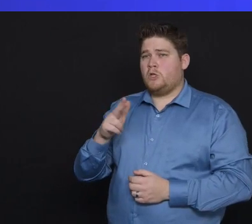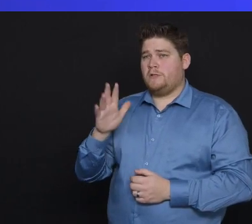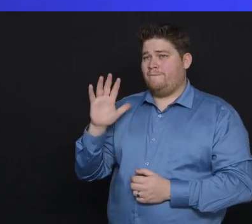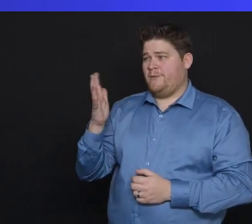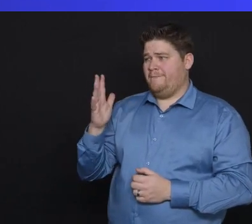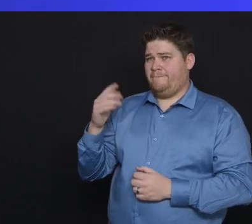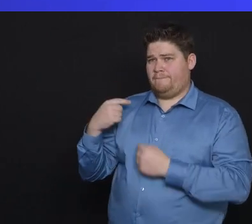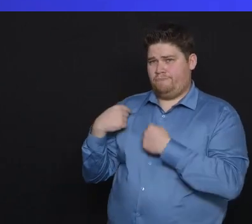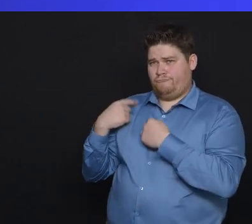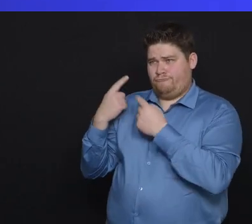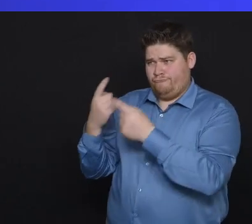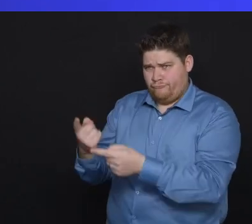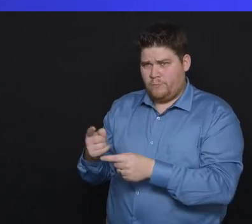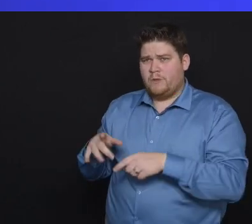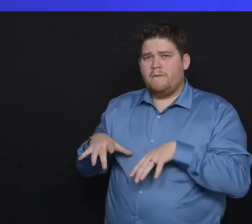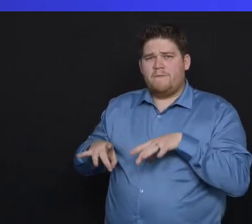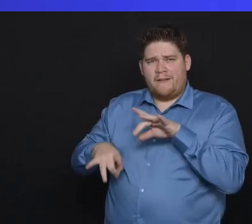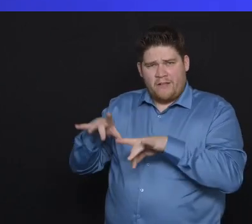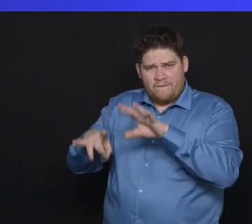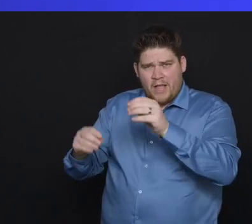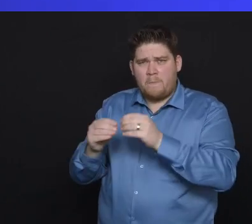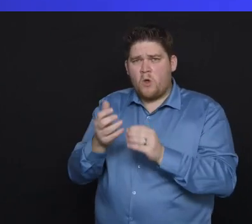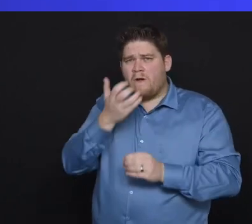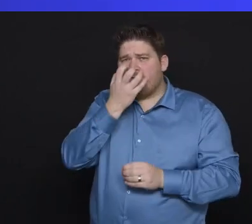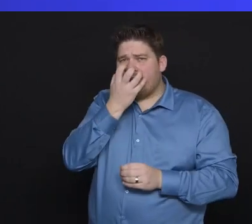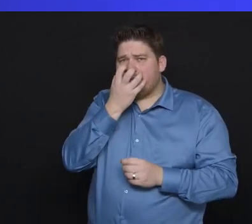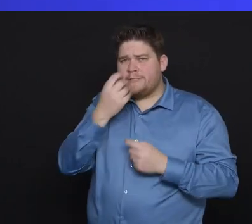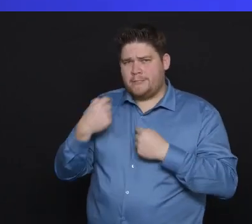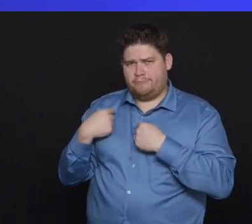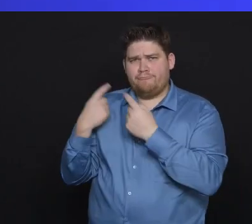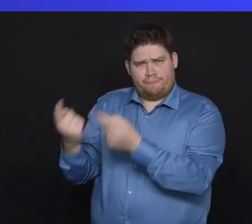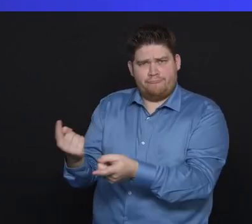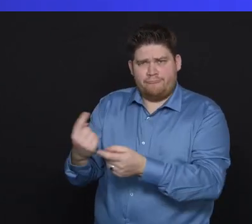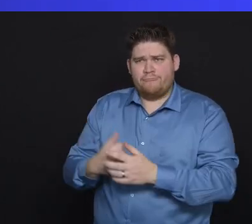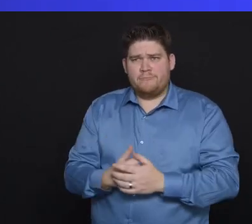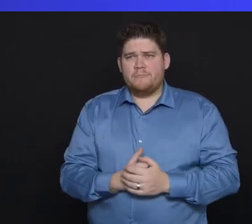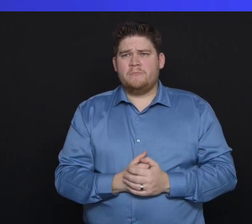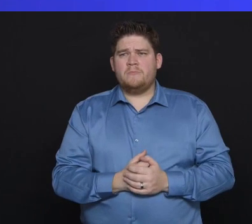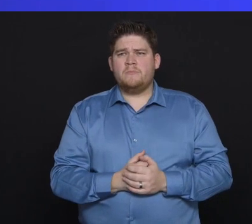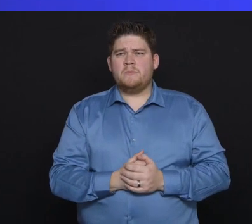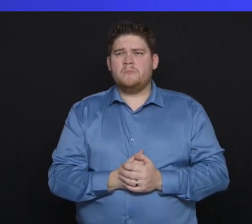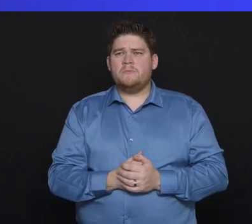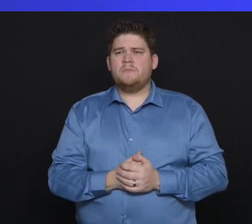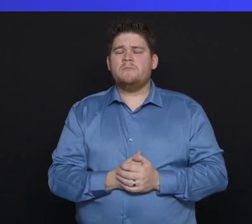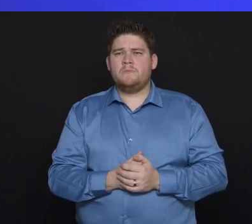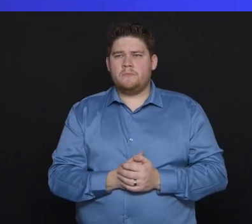started tracking down more ventilators. After the lessons from H